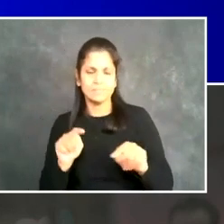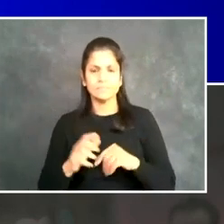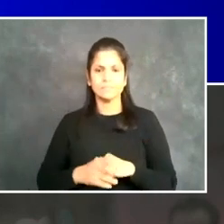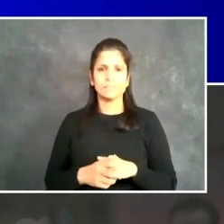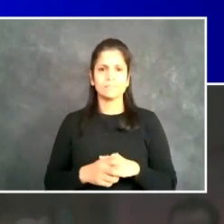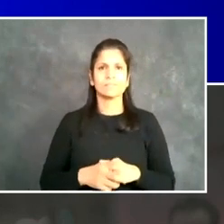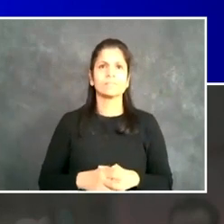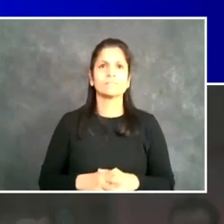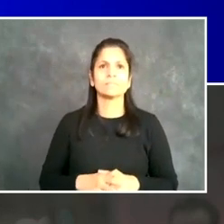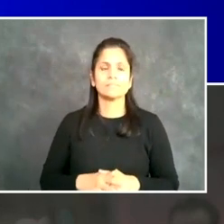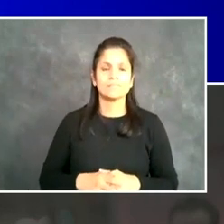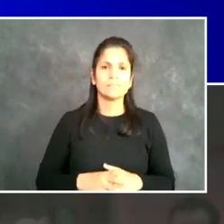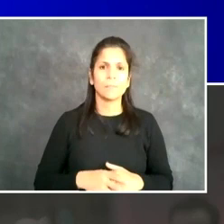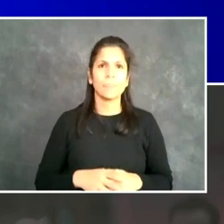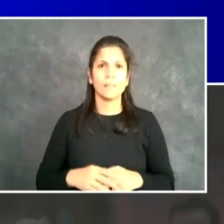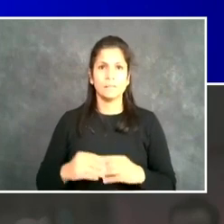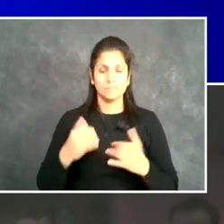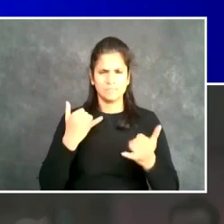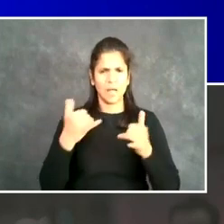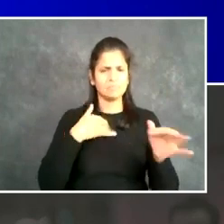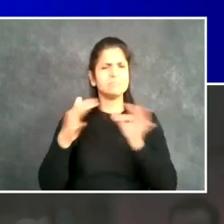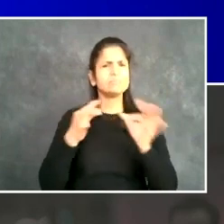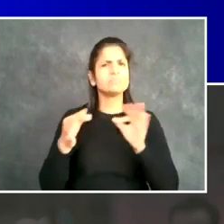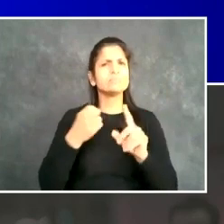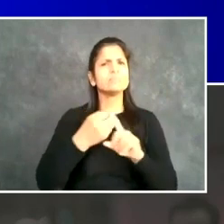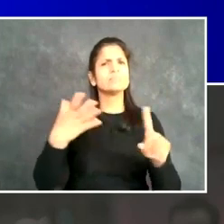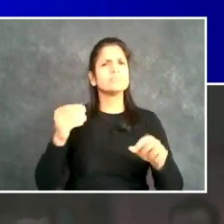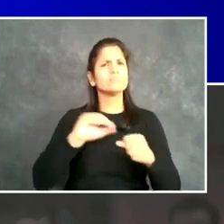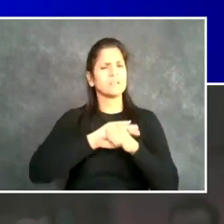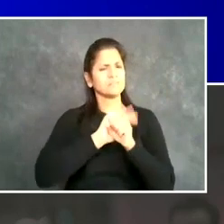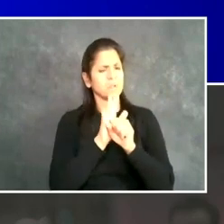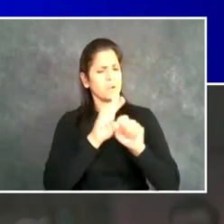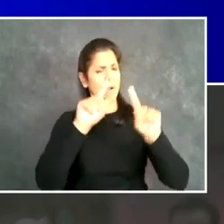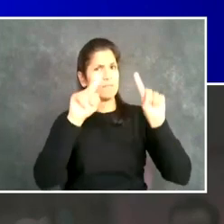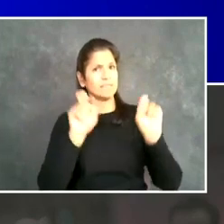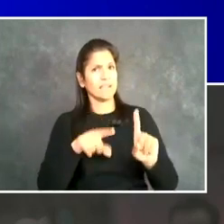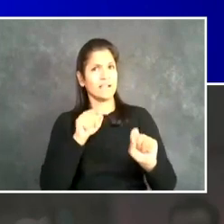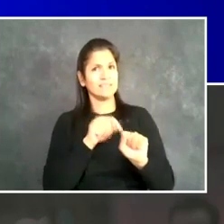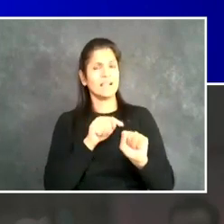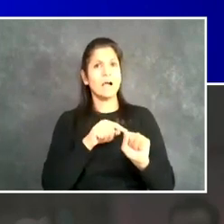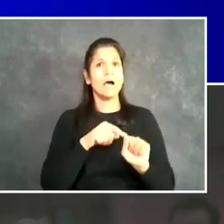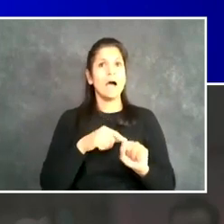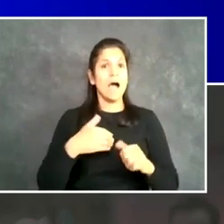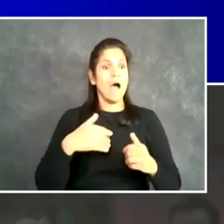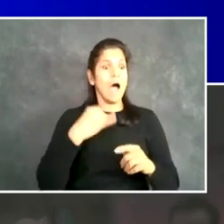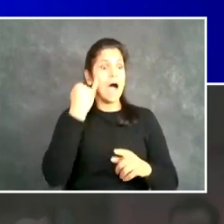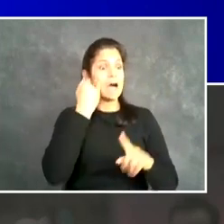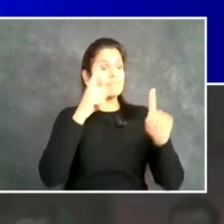AND, IT'S ALSO IMPORTANT THAT EVEN FOLKS WHO GET A POSITIVE